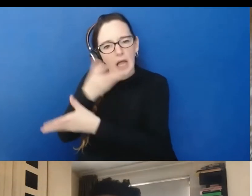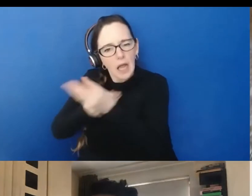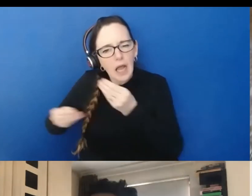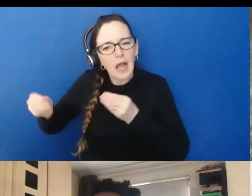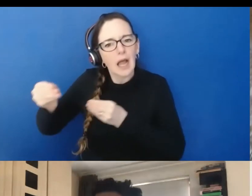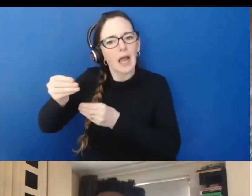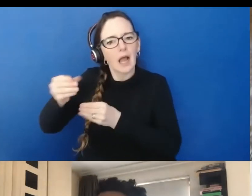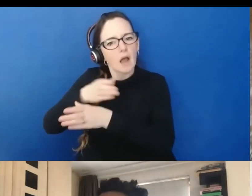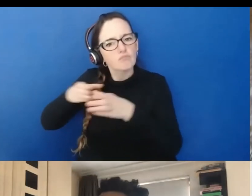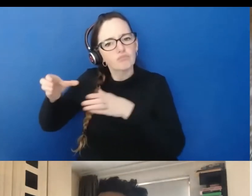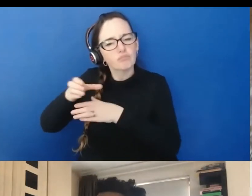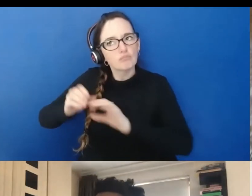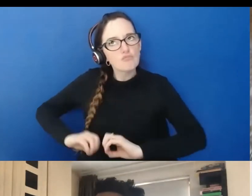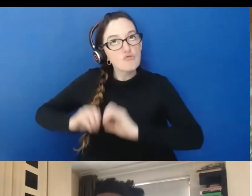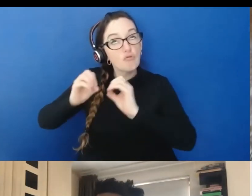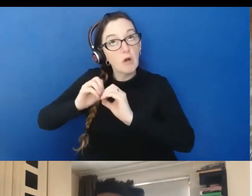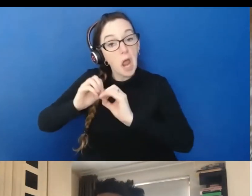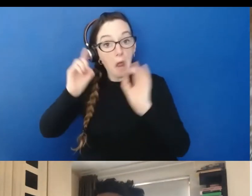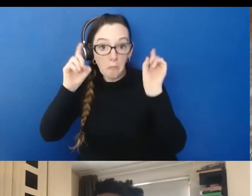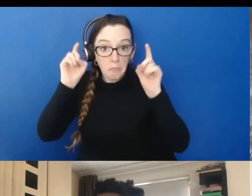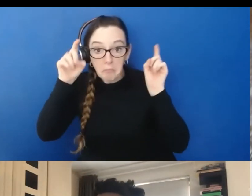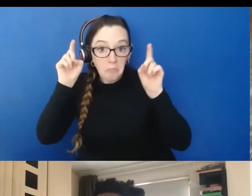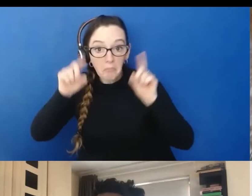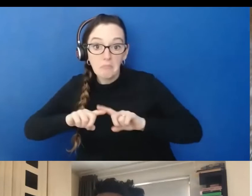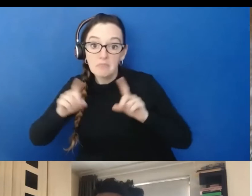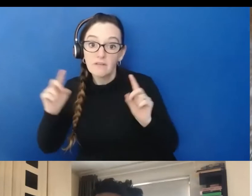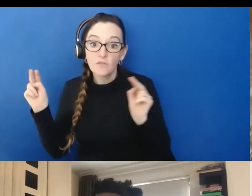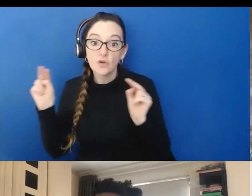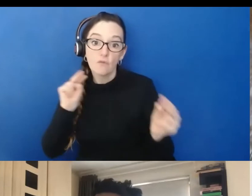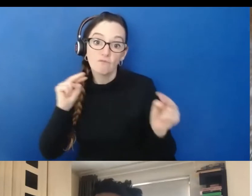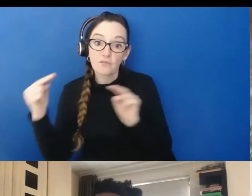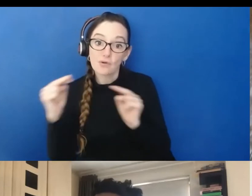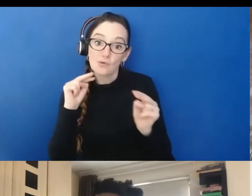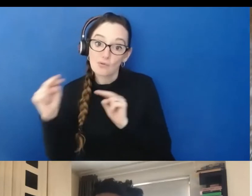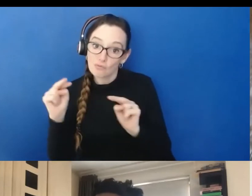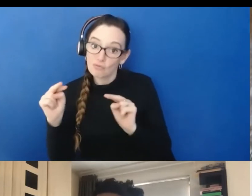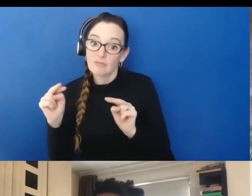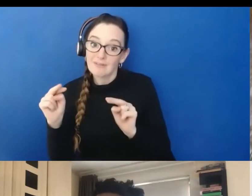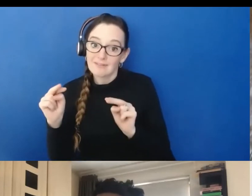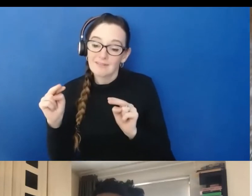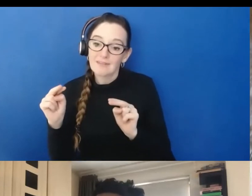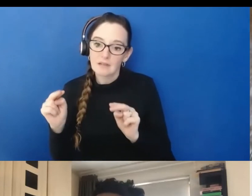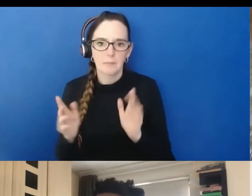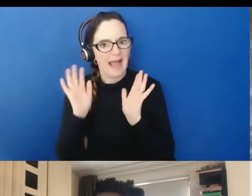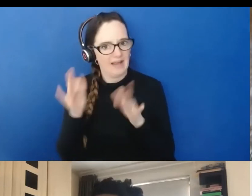of answers and strategies in our working groups which of course also have to be performed through a certain vulnerability.